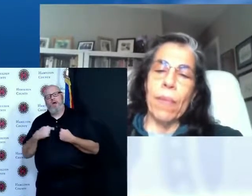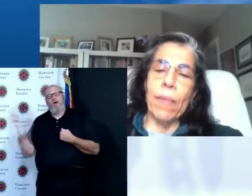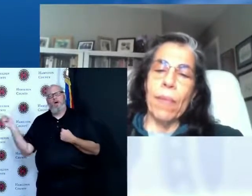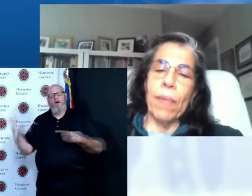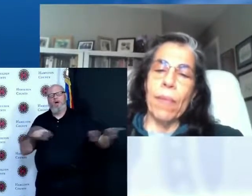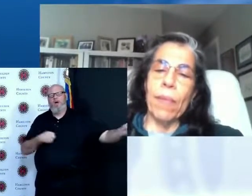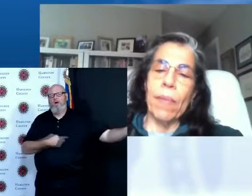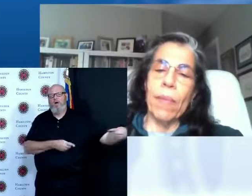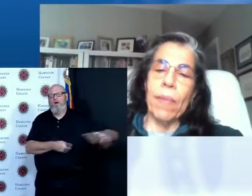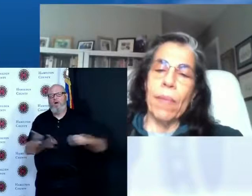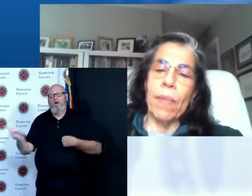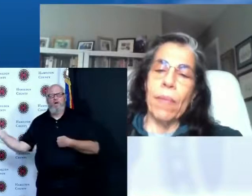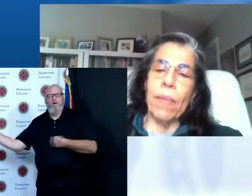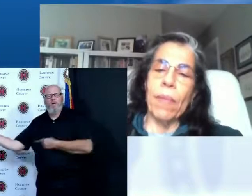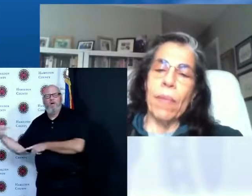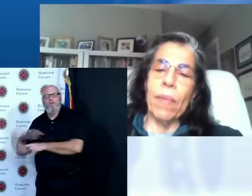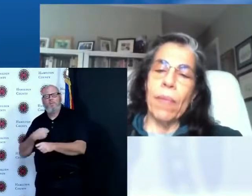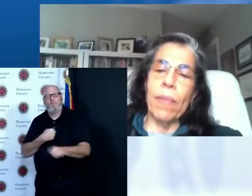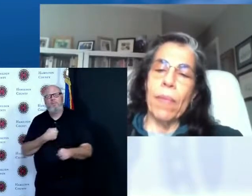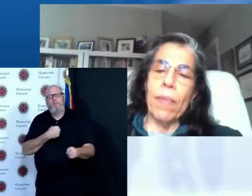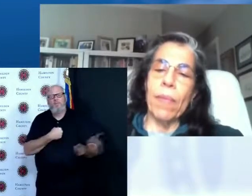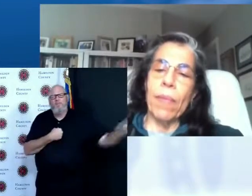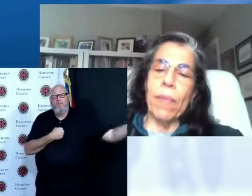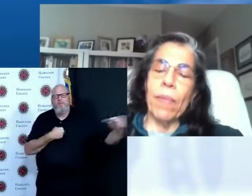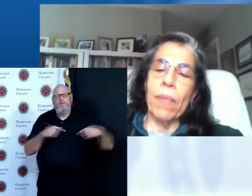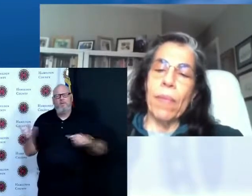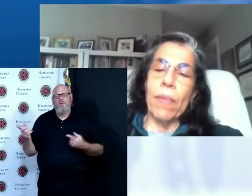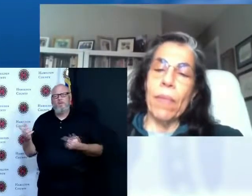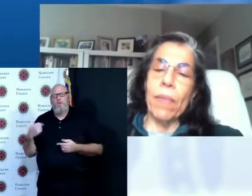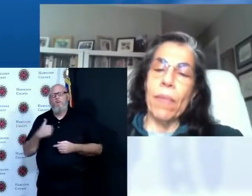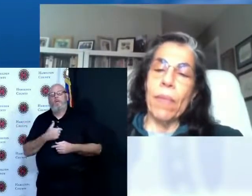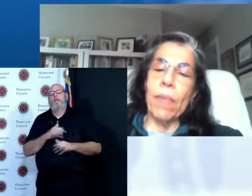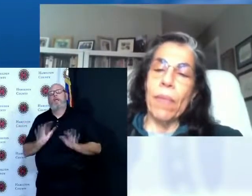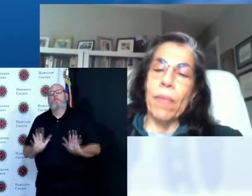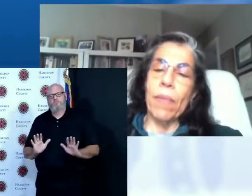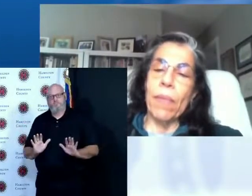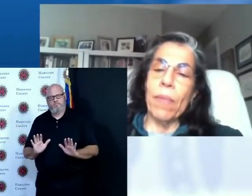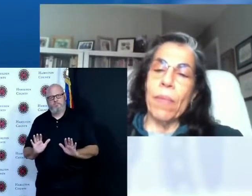aren't decisions that are being made at the local level and we are just trying to adapt and respond